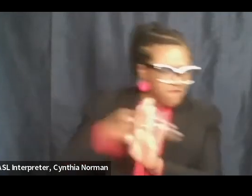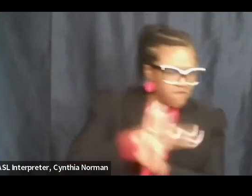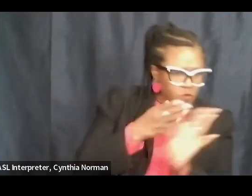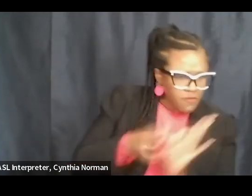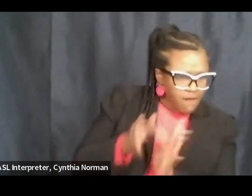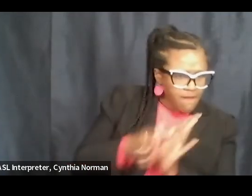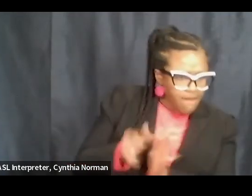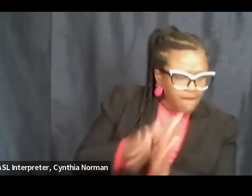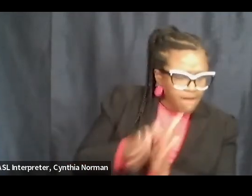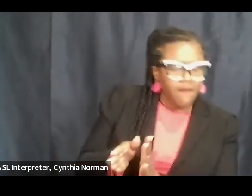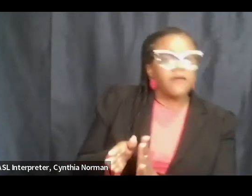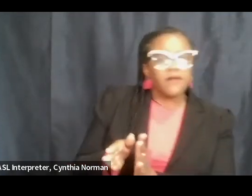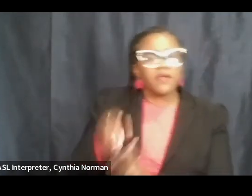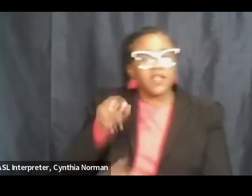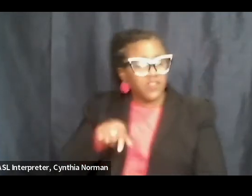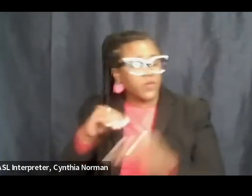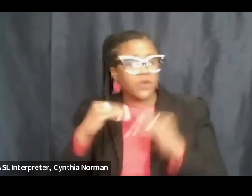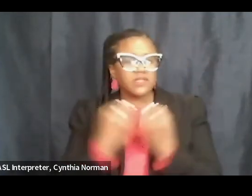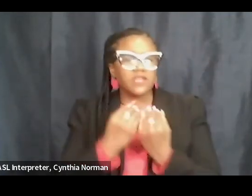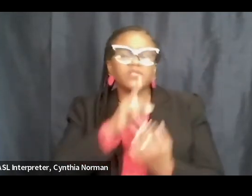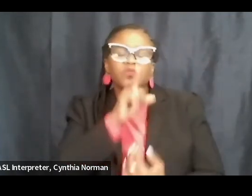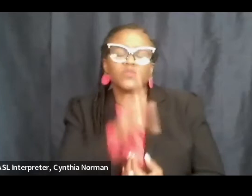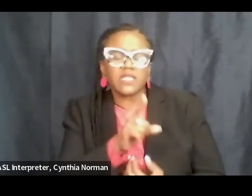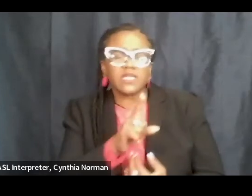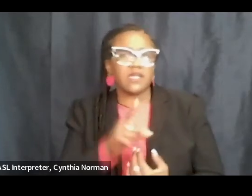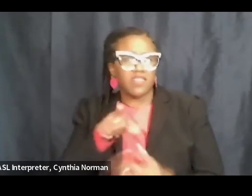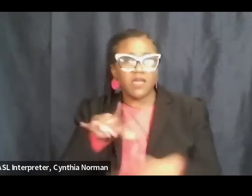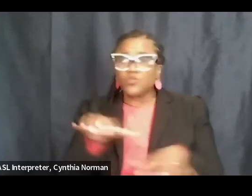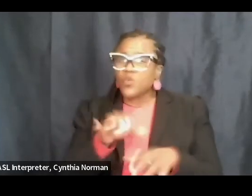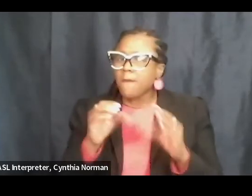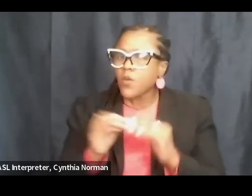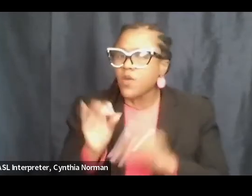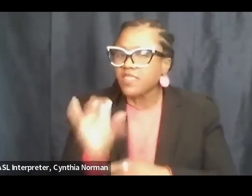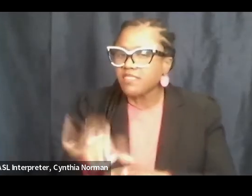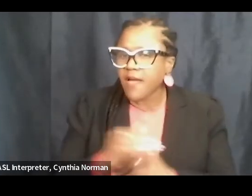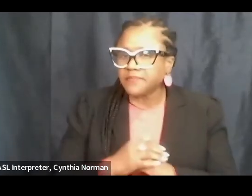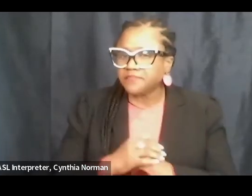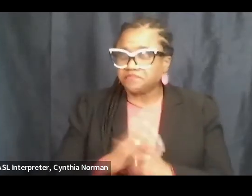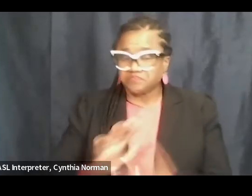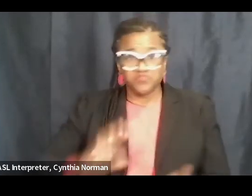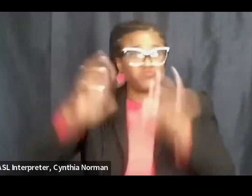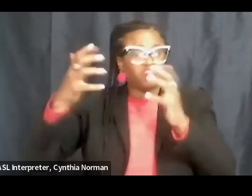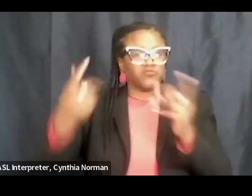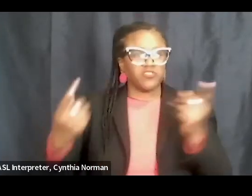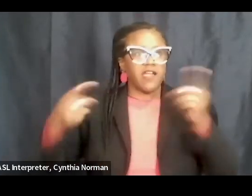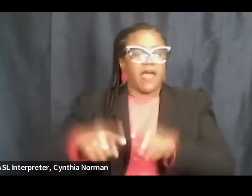the organization really does even more than that. Disaster strikes. The Partnership burns the candle at both ends